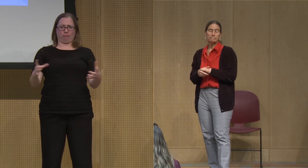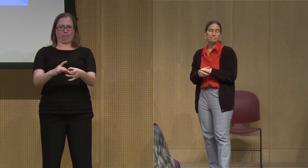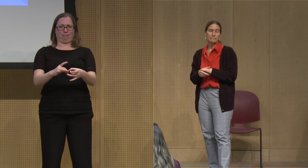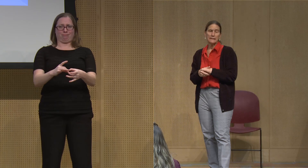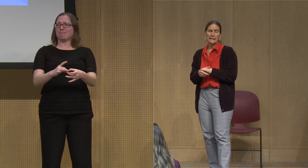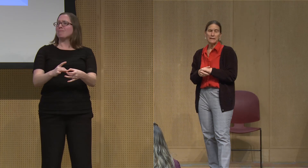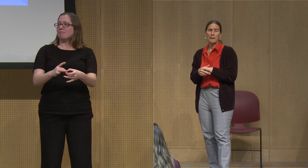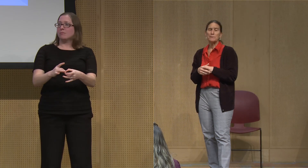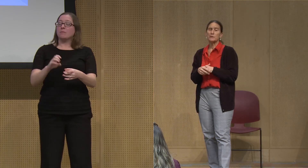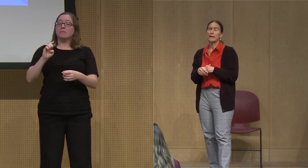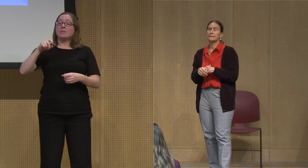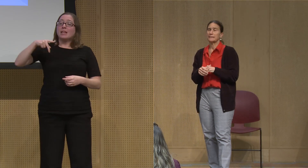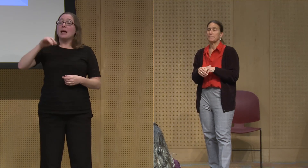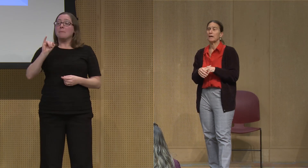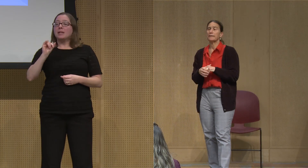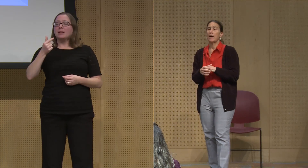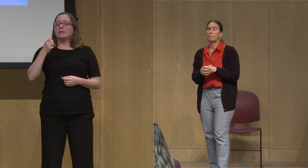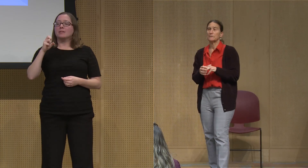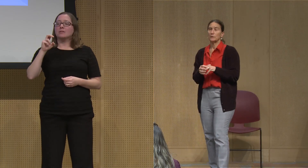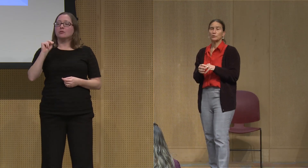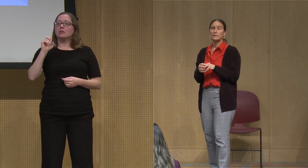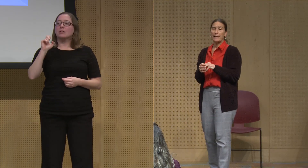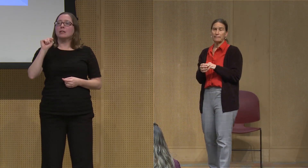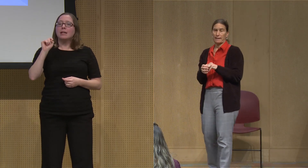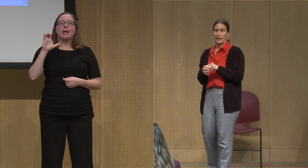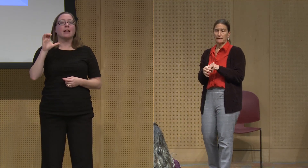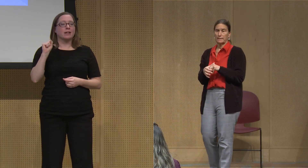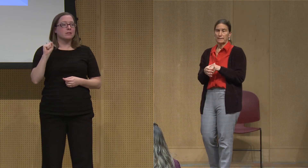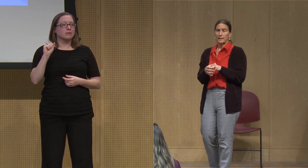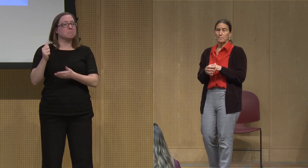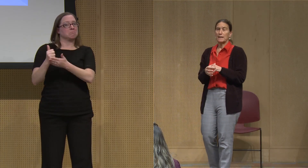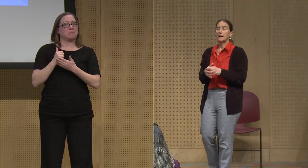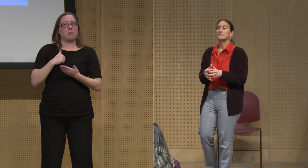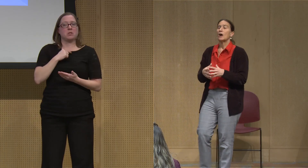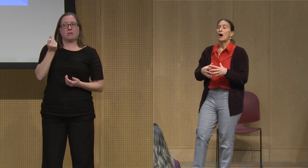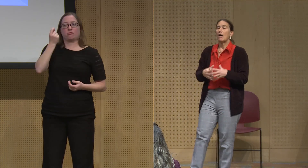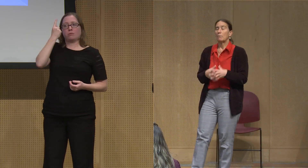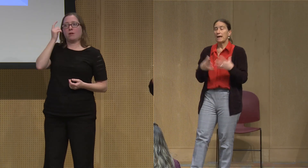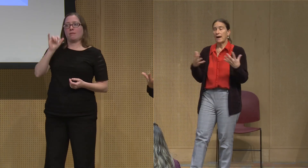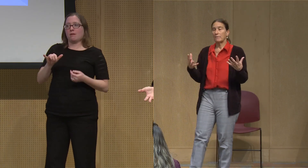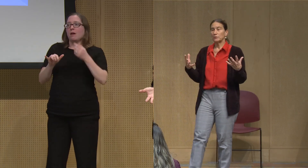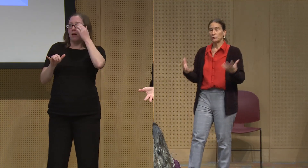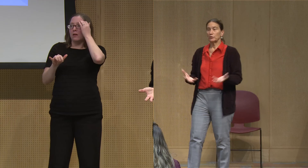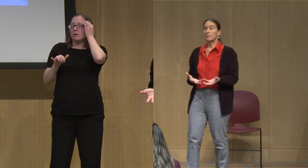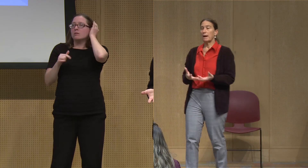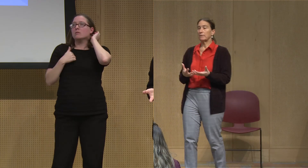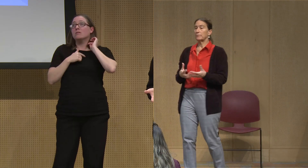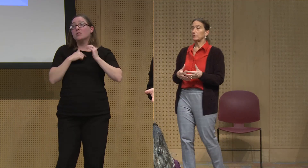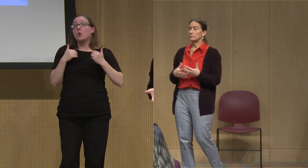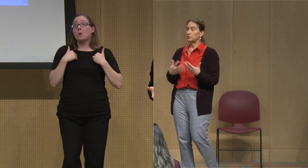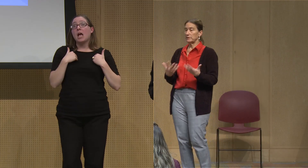EPIGENETICS HAS BEGUN TO HELP US UNDERSTAND THAT BECAUSE WE HAVE A CERTAIN AMOUNT OF GENES